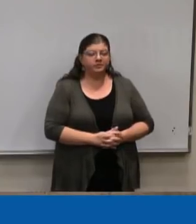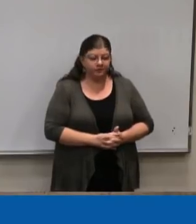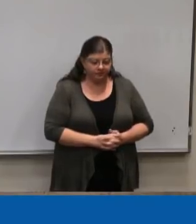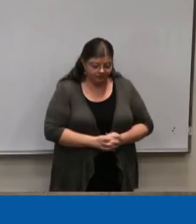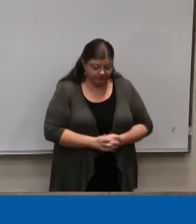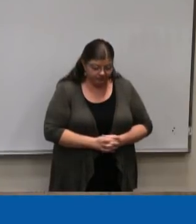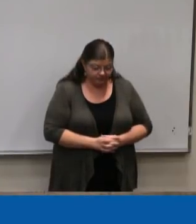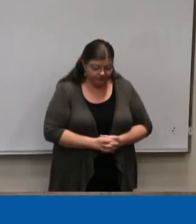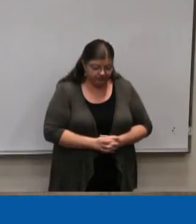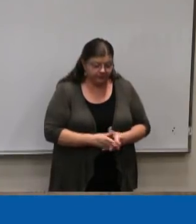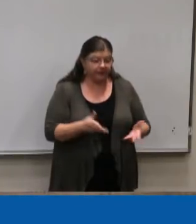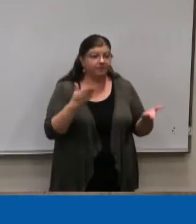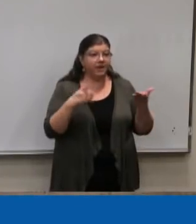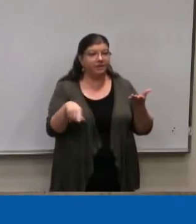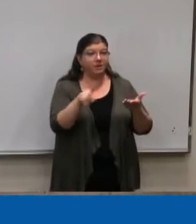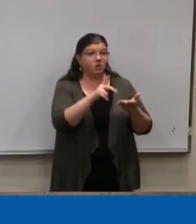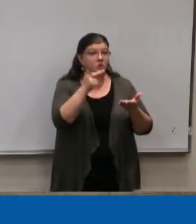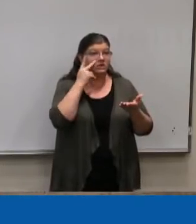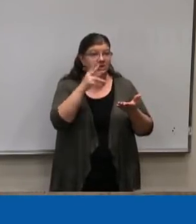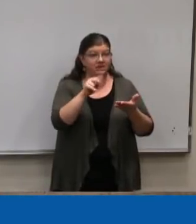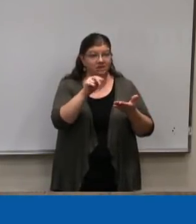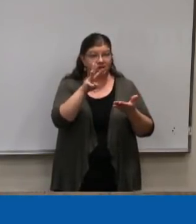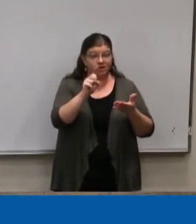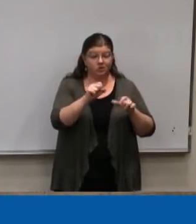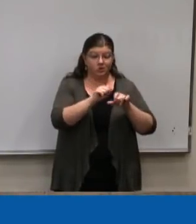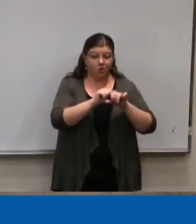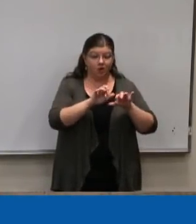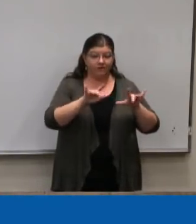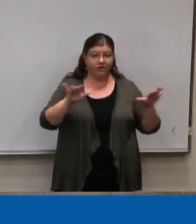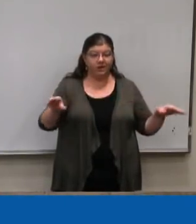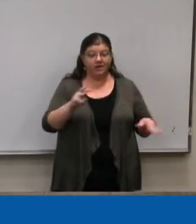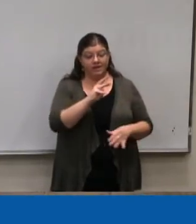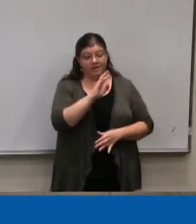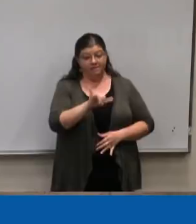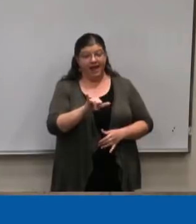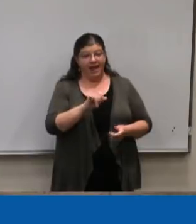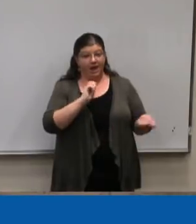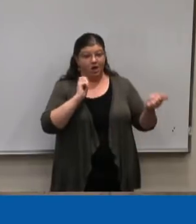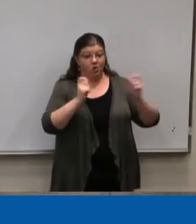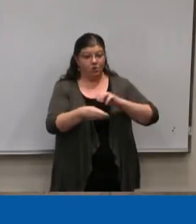You may have seen the news, it's all over the place the May revise came out.